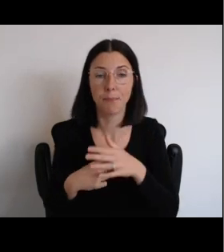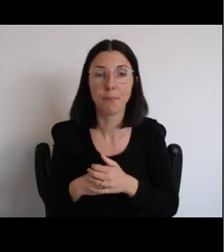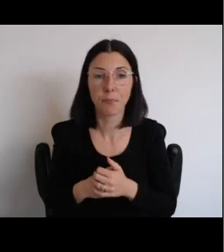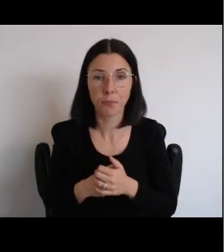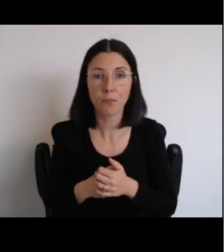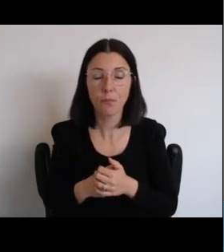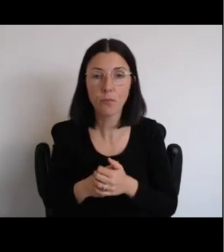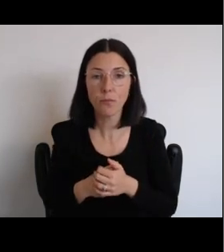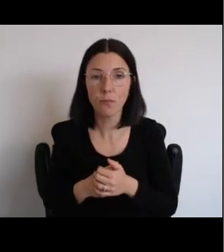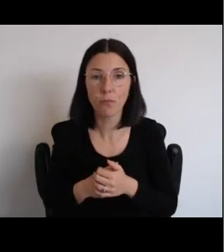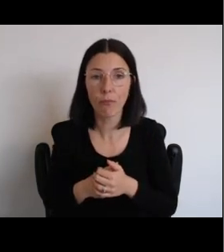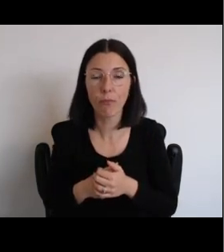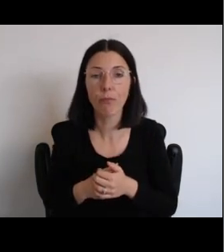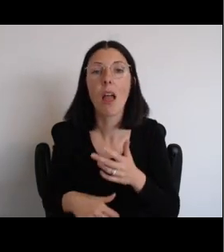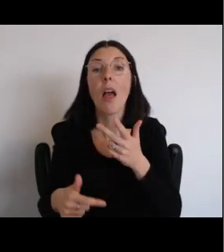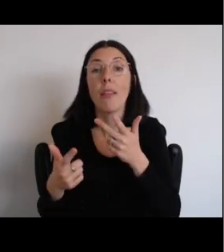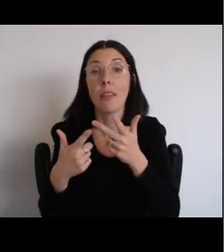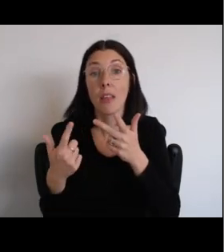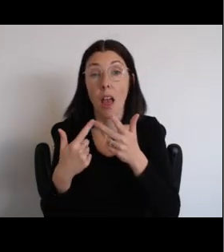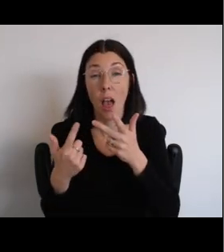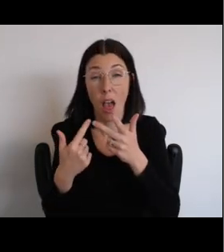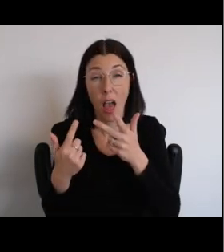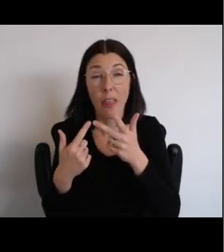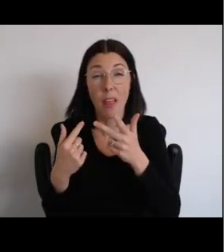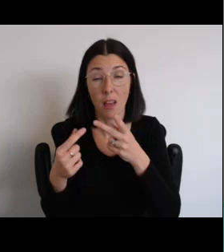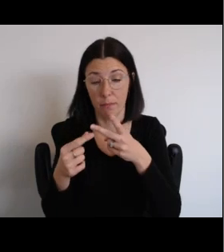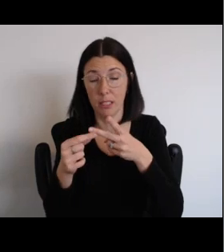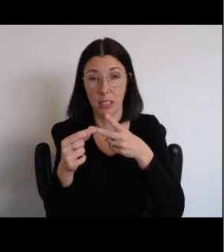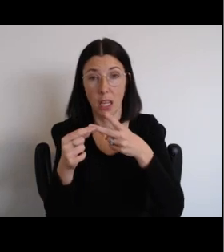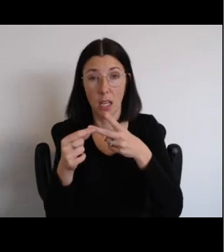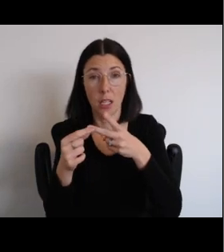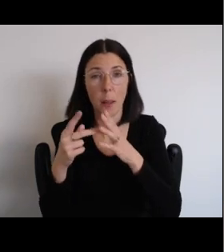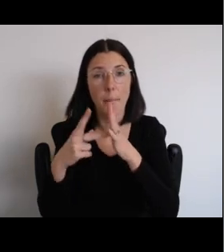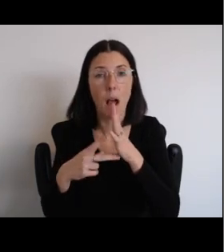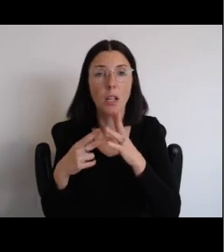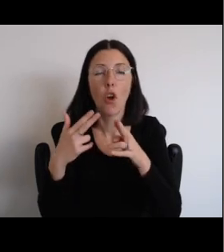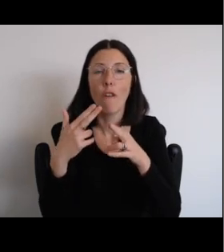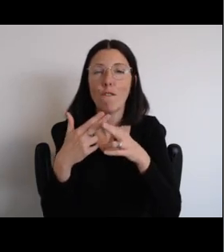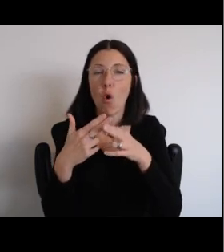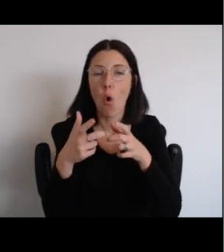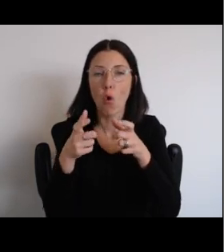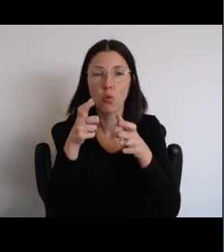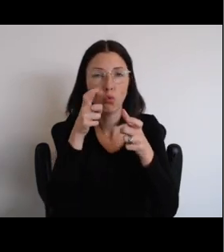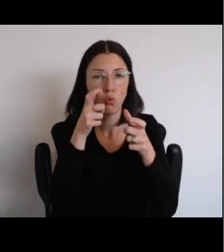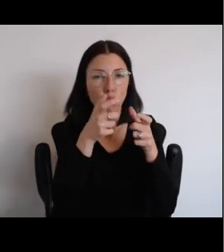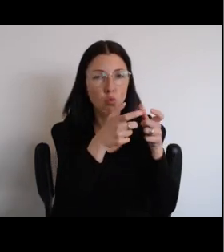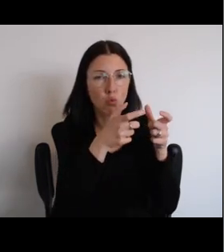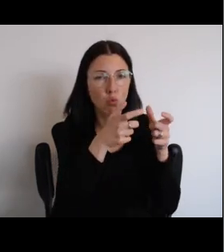that's coming is also to regulate contact centres so the centres where children attend where there's